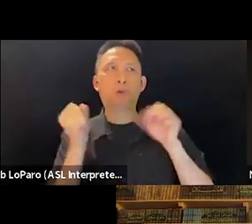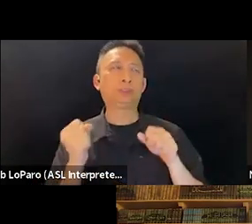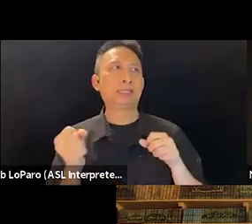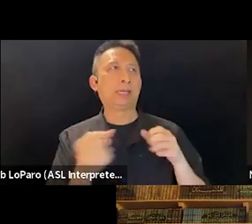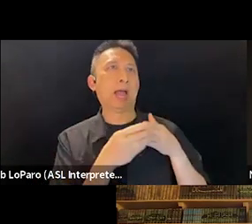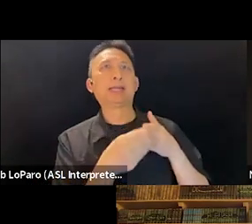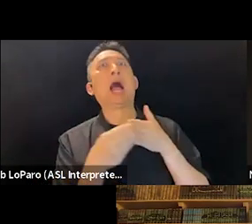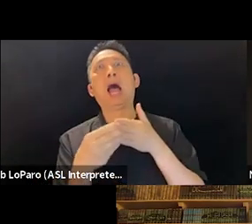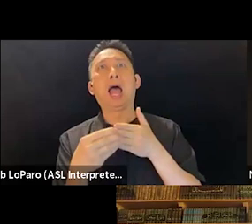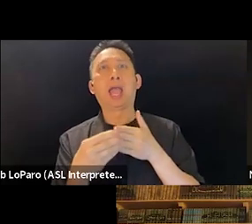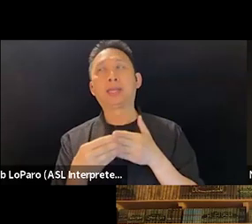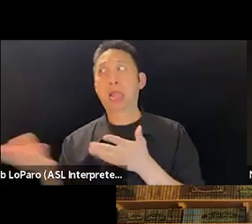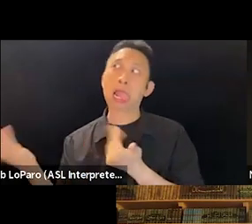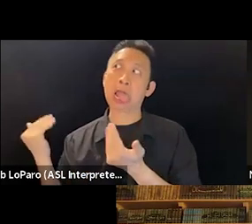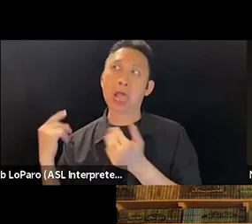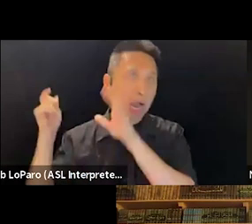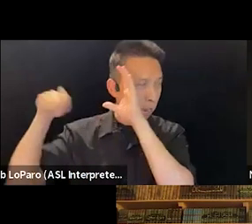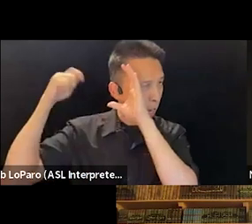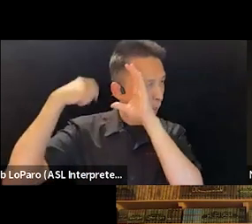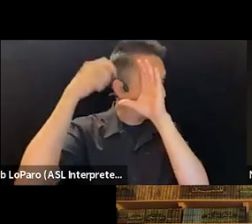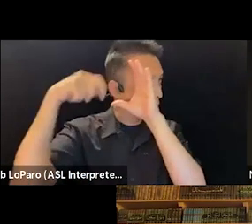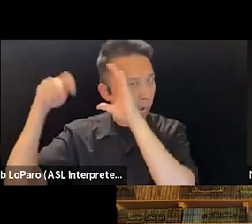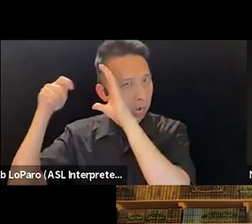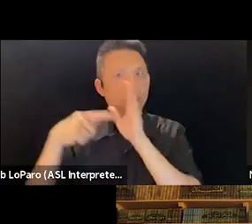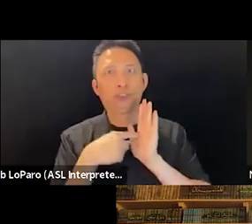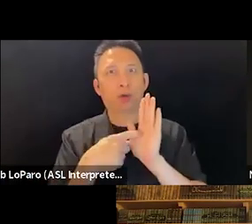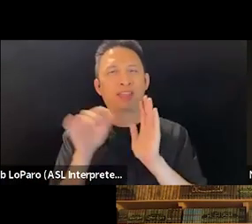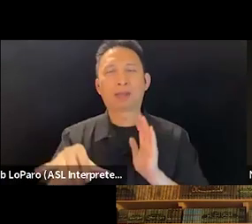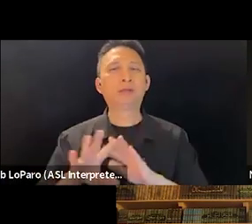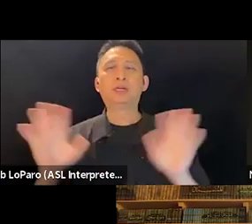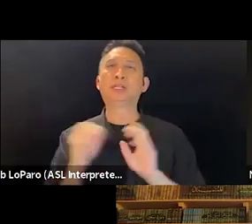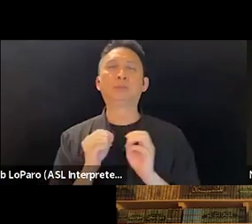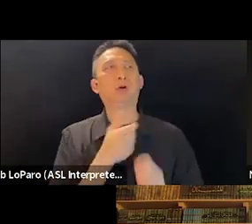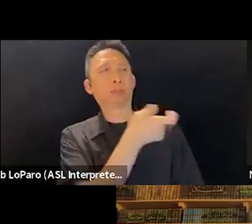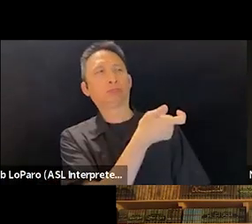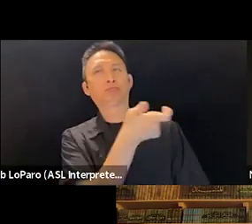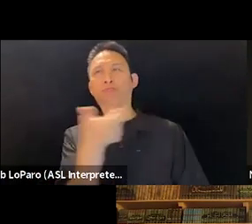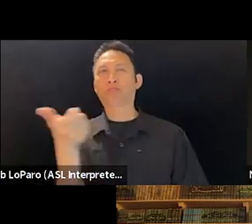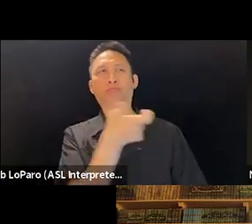So it's not usually in our channel, it's more observational documentary style.